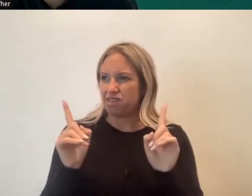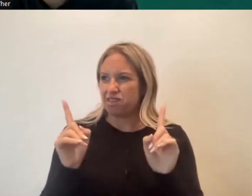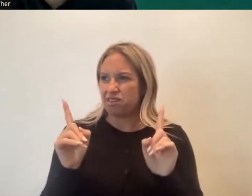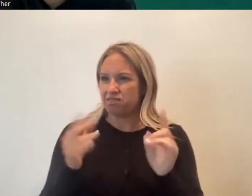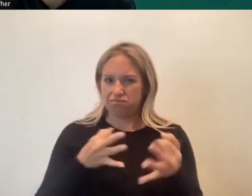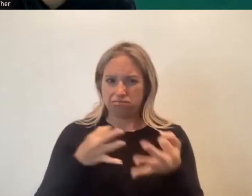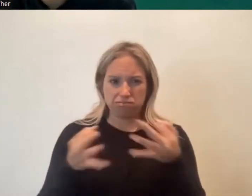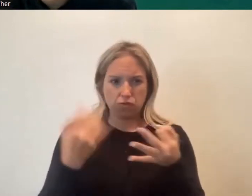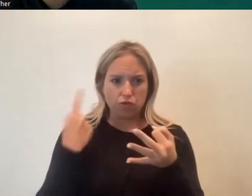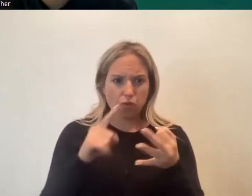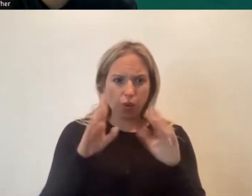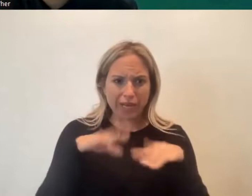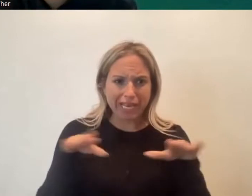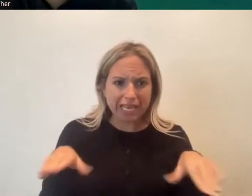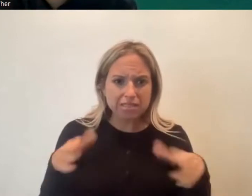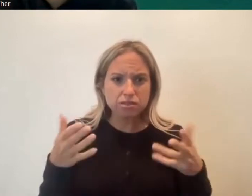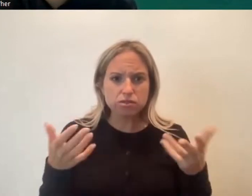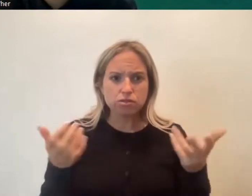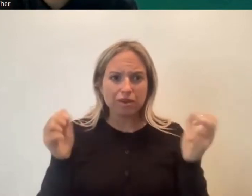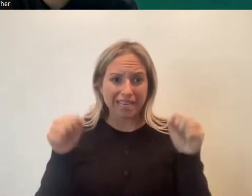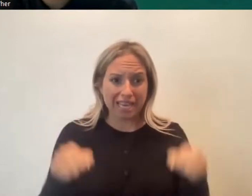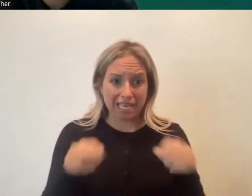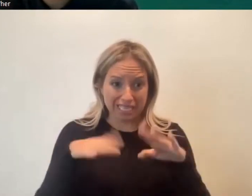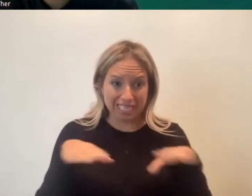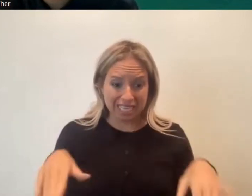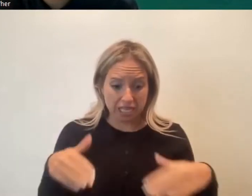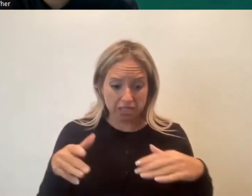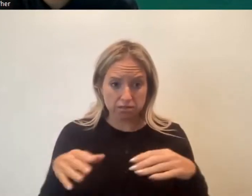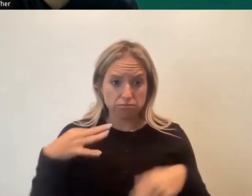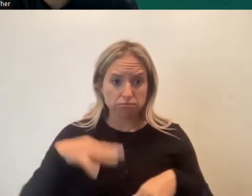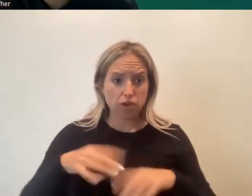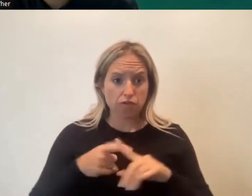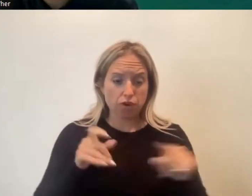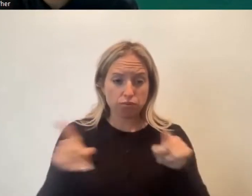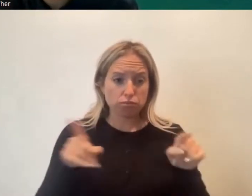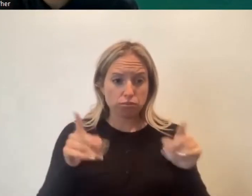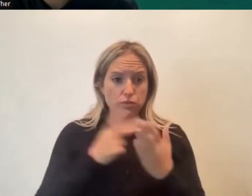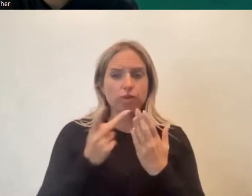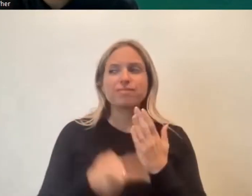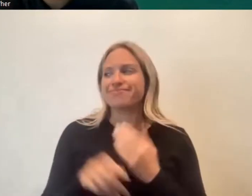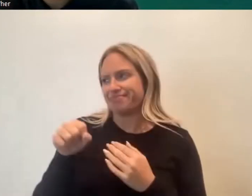ineligible for either one of these programs? Mike: Yeah, you're exactly right, Tadra.